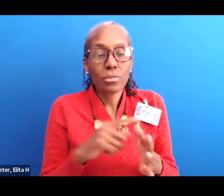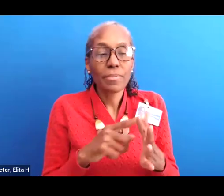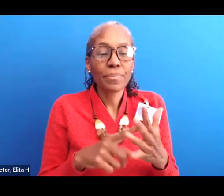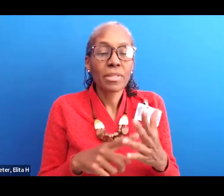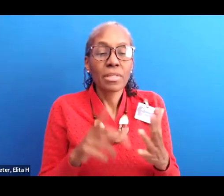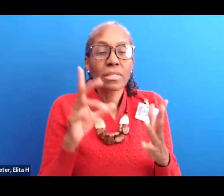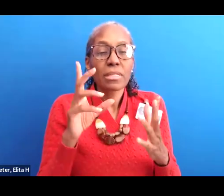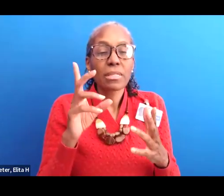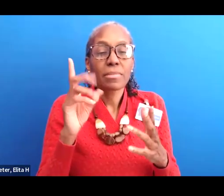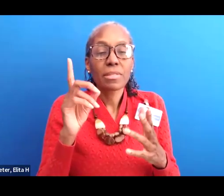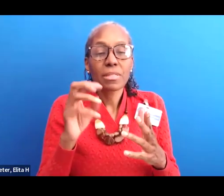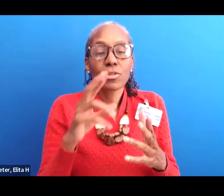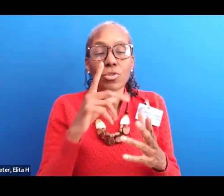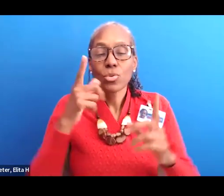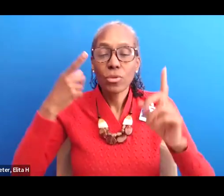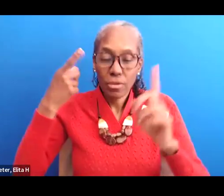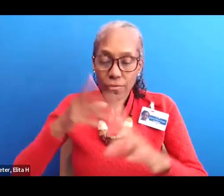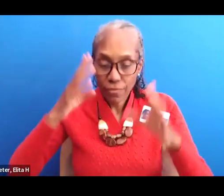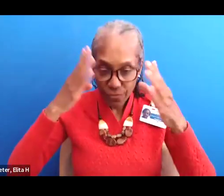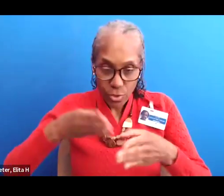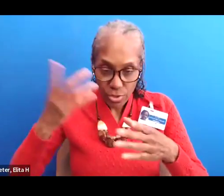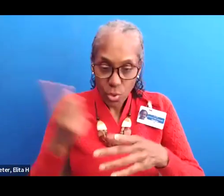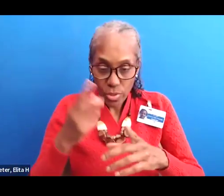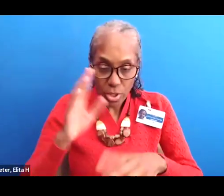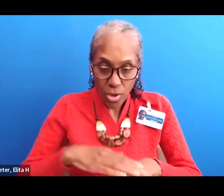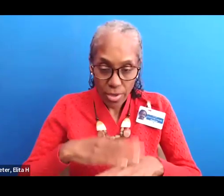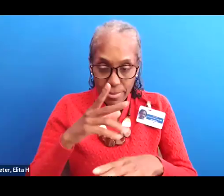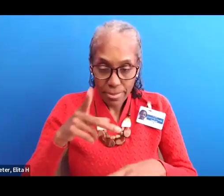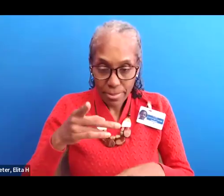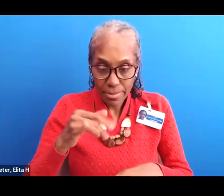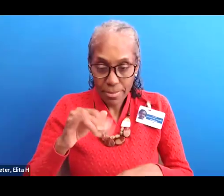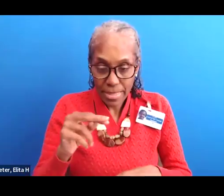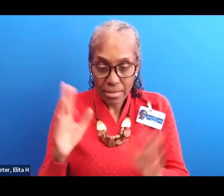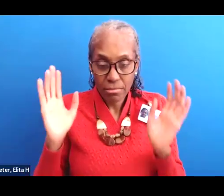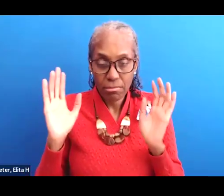that do nothing but treat pain. You might be at the point where you just need to, to